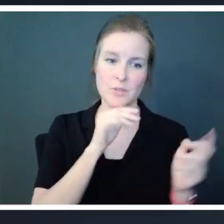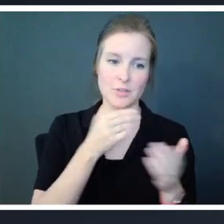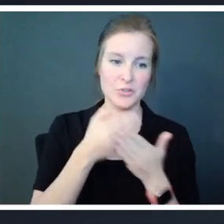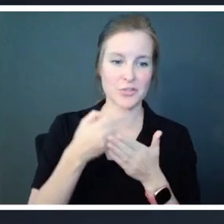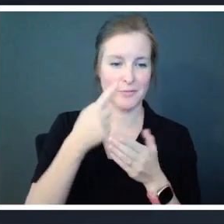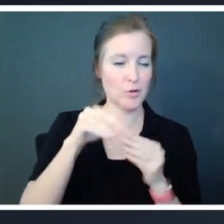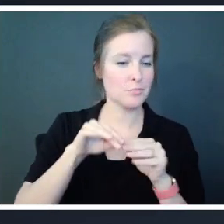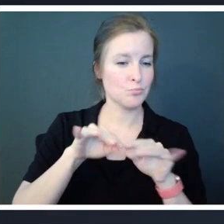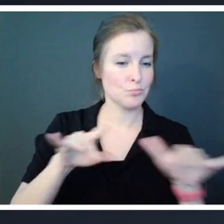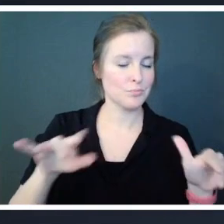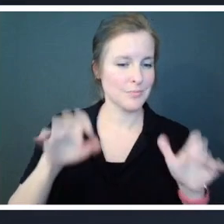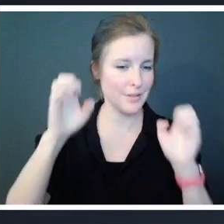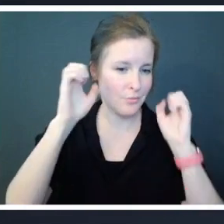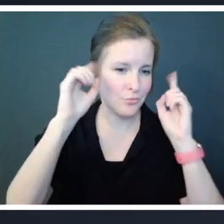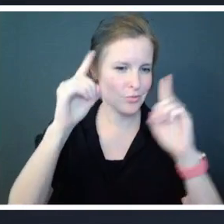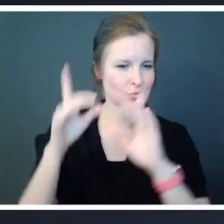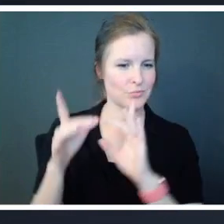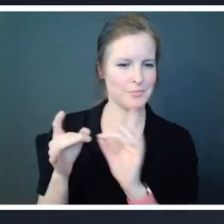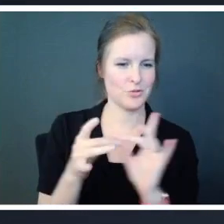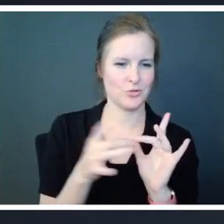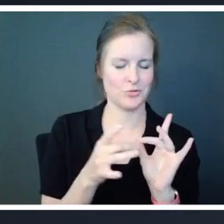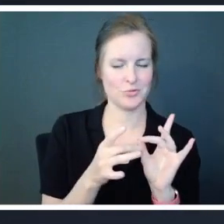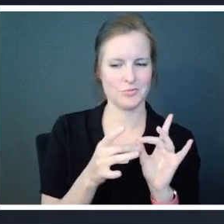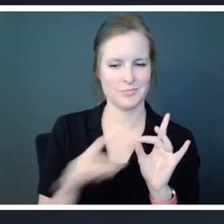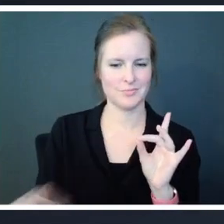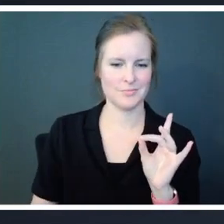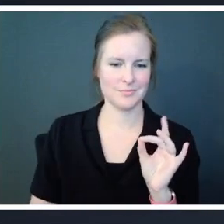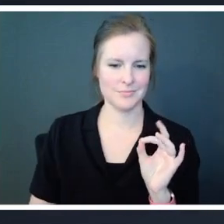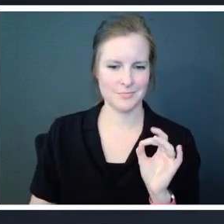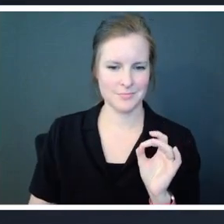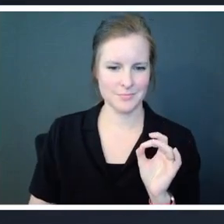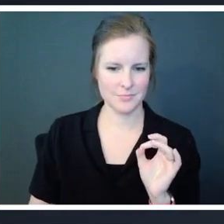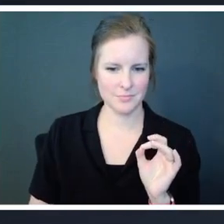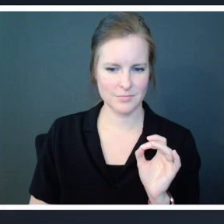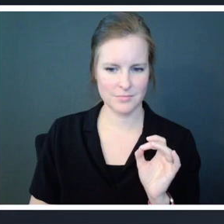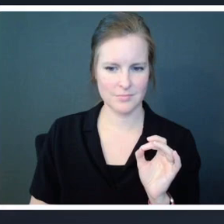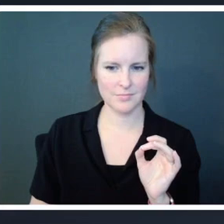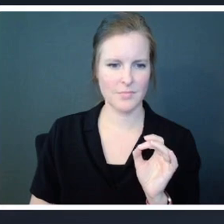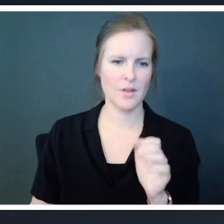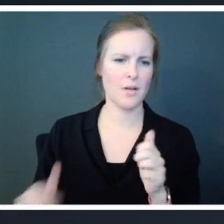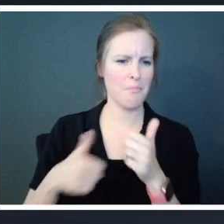Postage stamps are already familiar items to most children. And as we've seen, a stamp